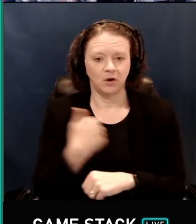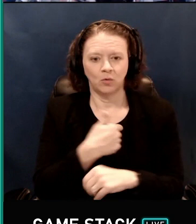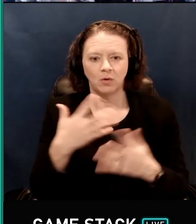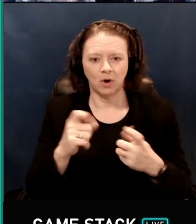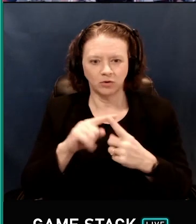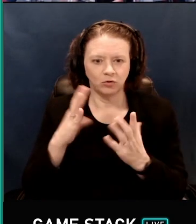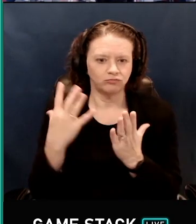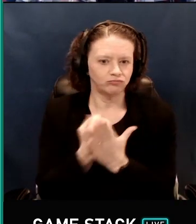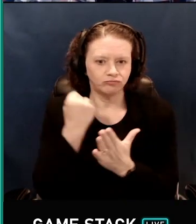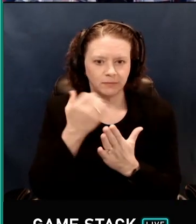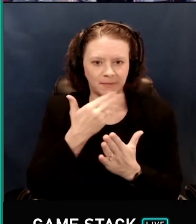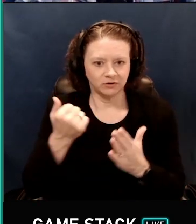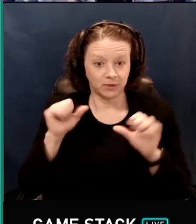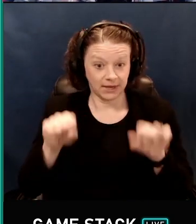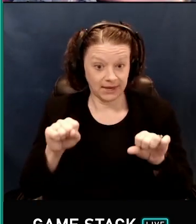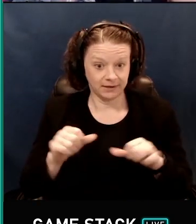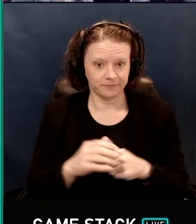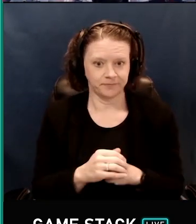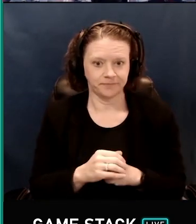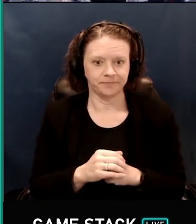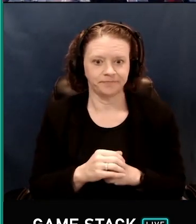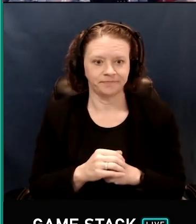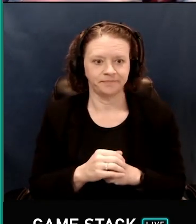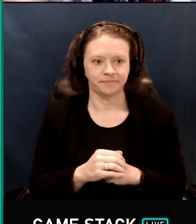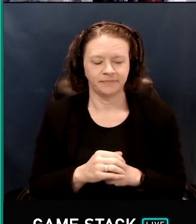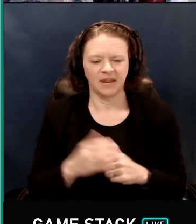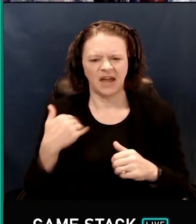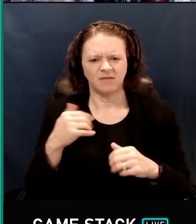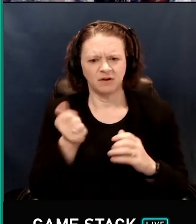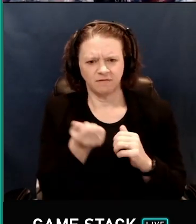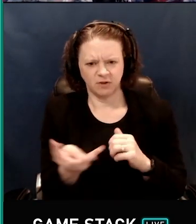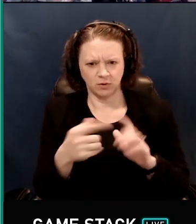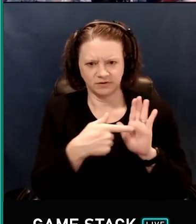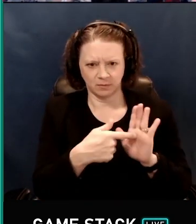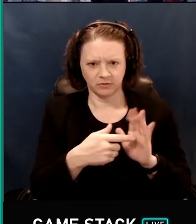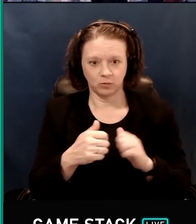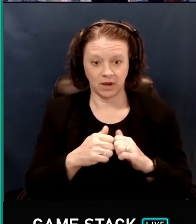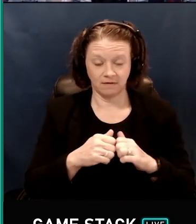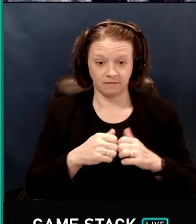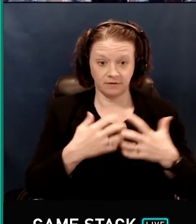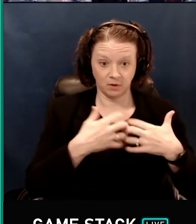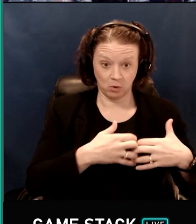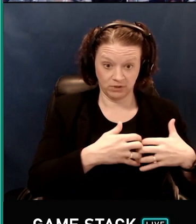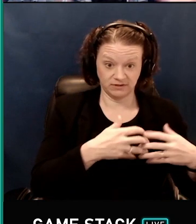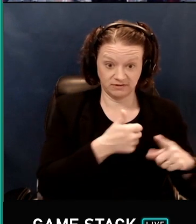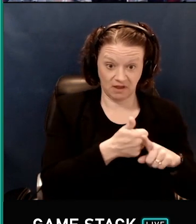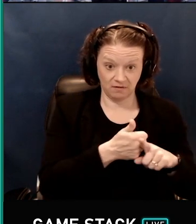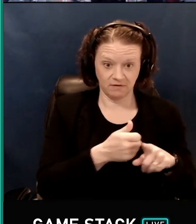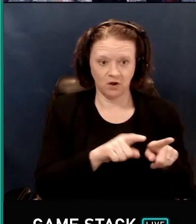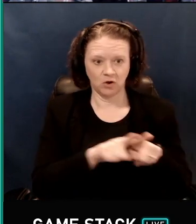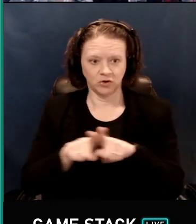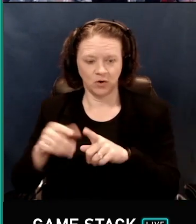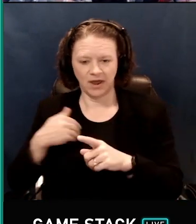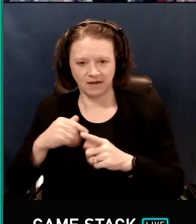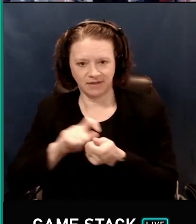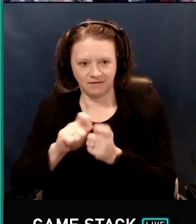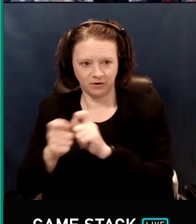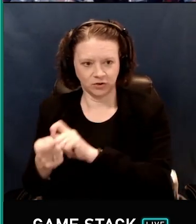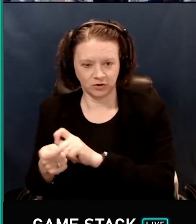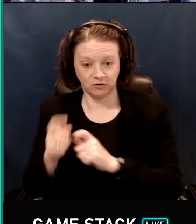Let's take a look at a couple of examples. You have the components, and the evolution. You have processor speeds. We went from kilohertz to megahertz